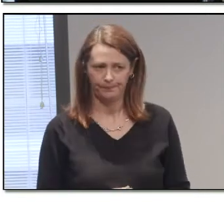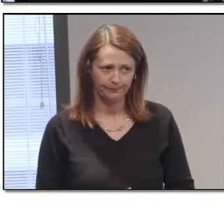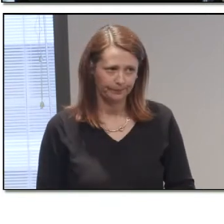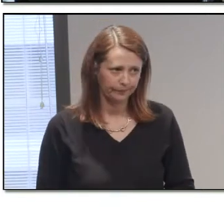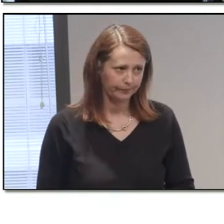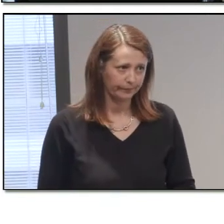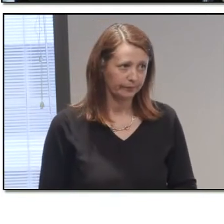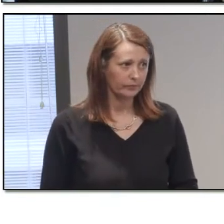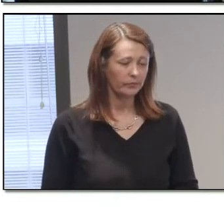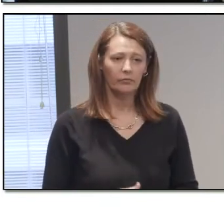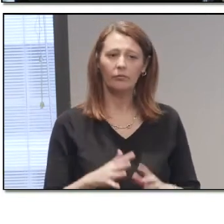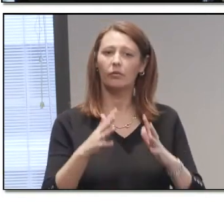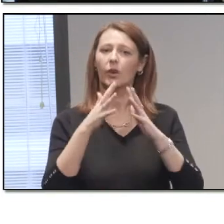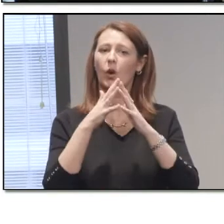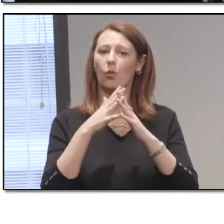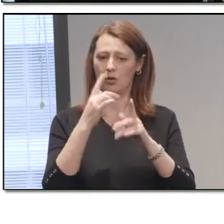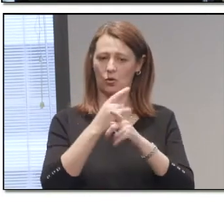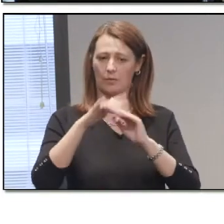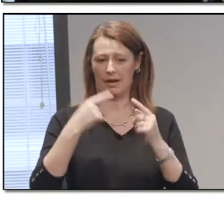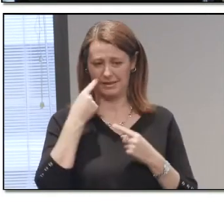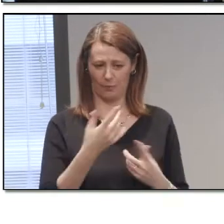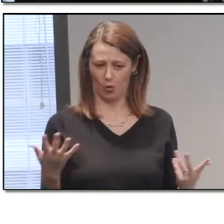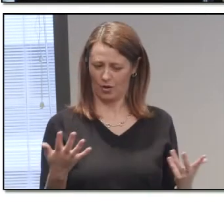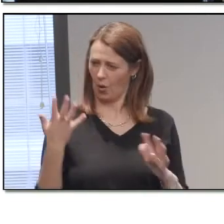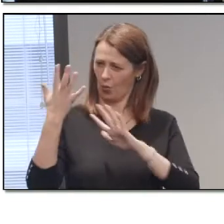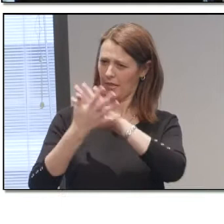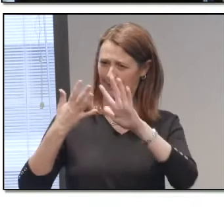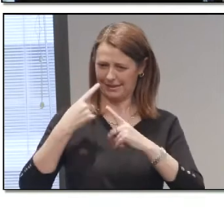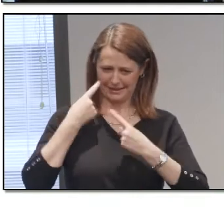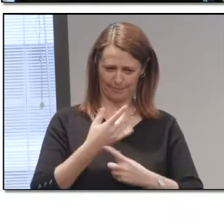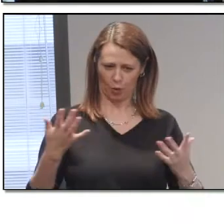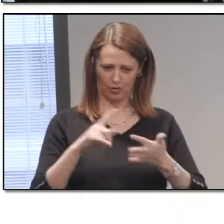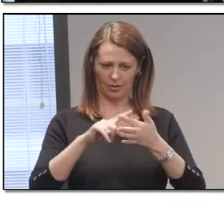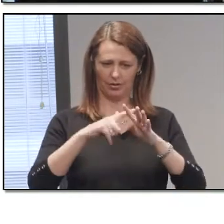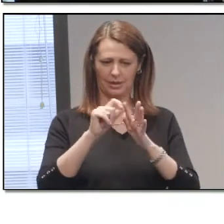It's worth just talking about exposure generally. What do we mean by exposure? This is about how in